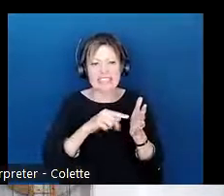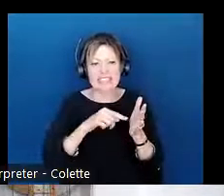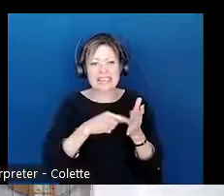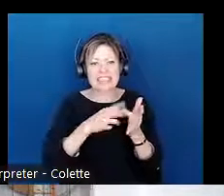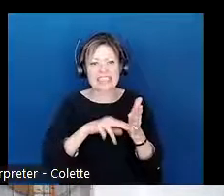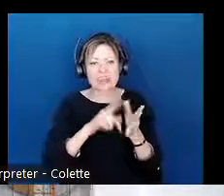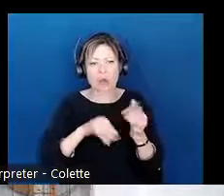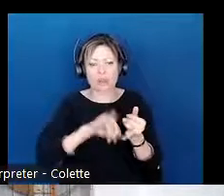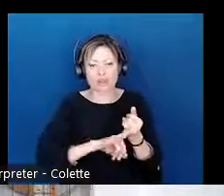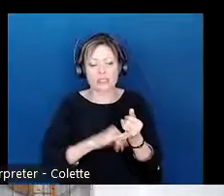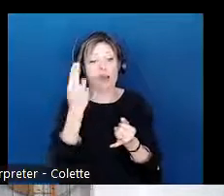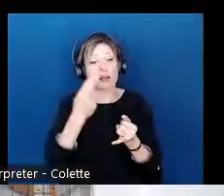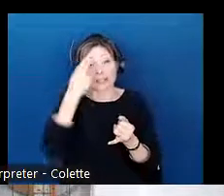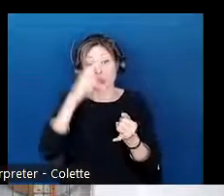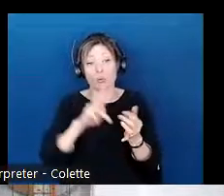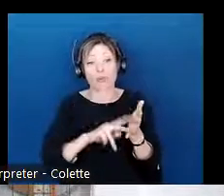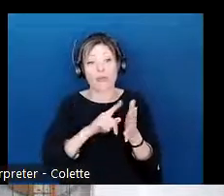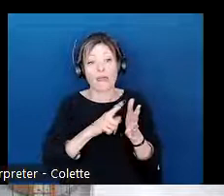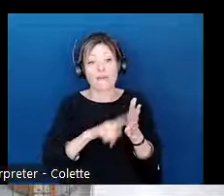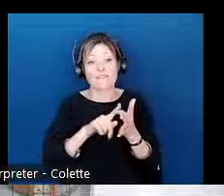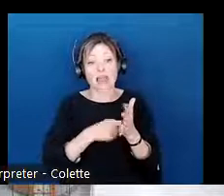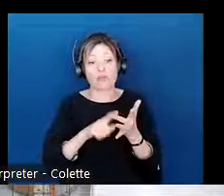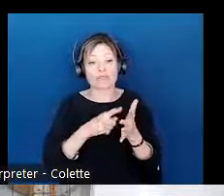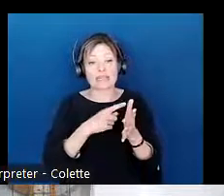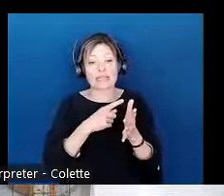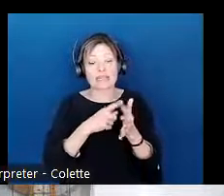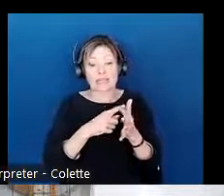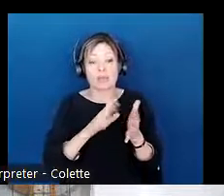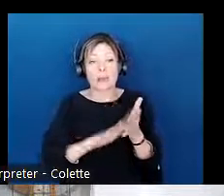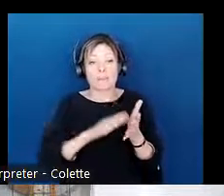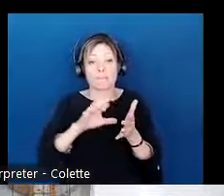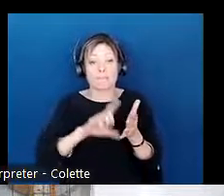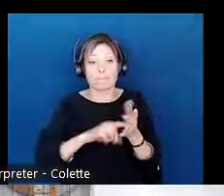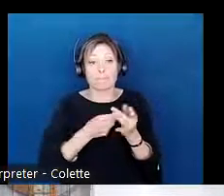and she was really struck on visiting the heath by the strong verticals in this kind